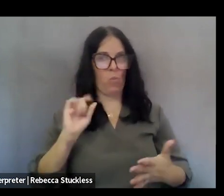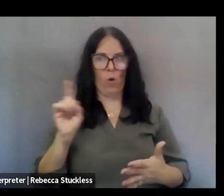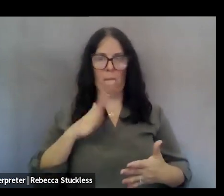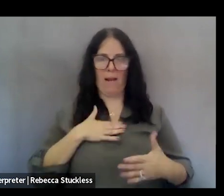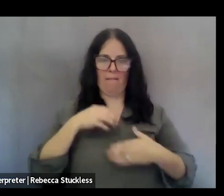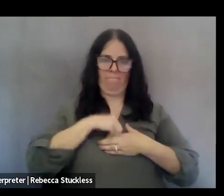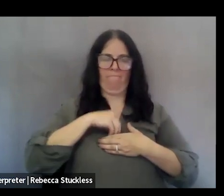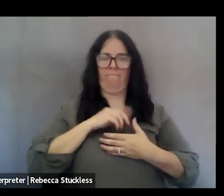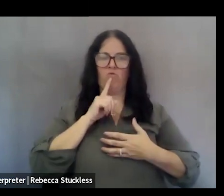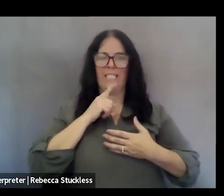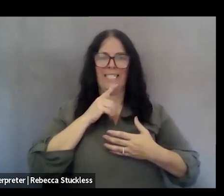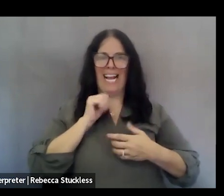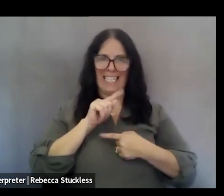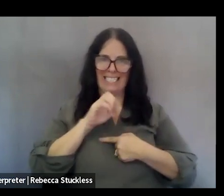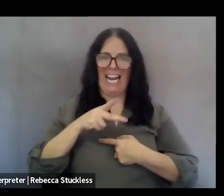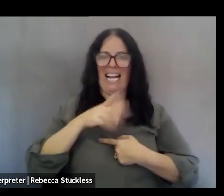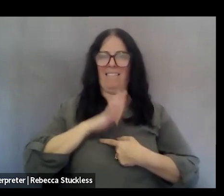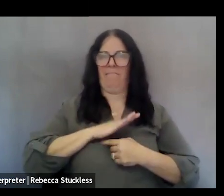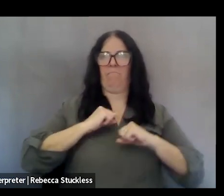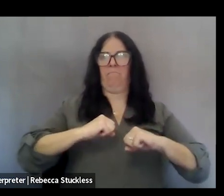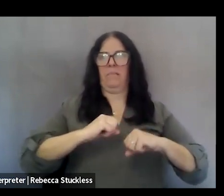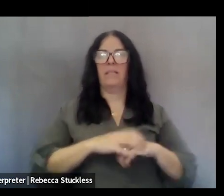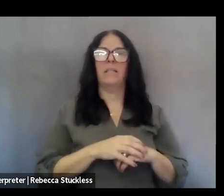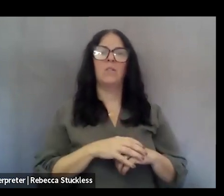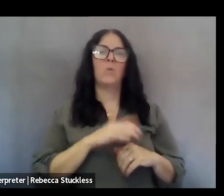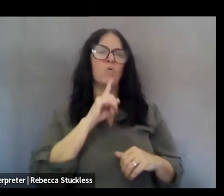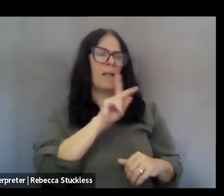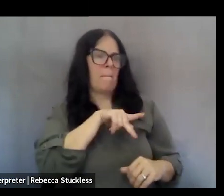for me, it's not really related to my work but maybe more in the realm of advocacy